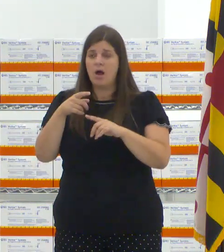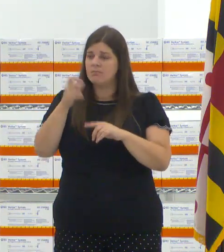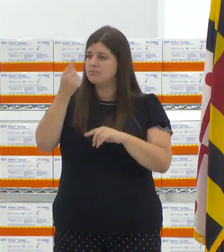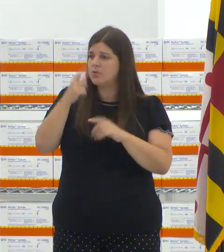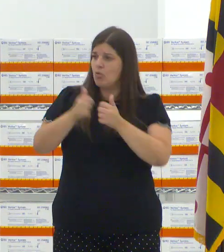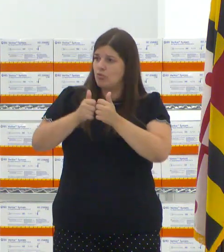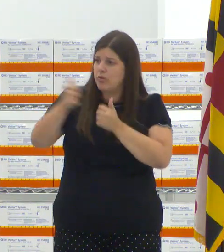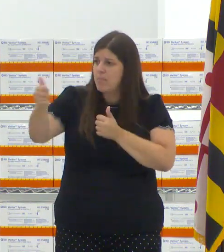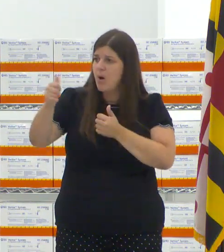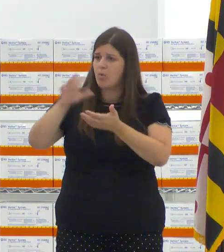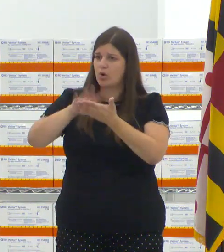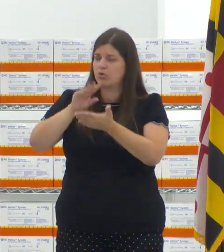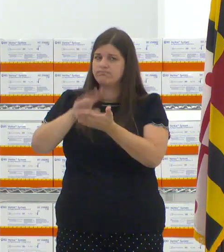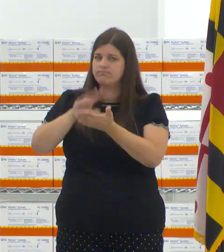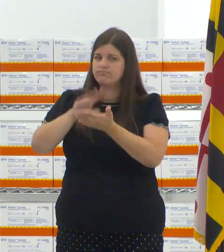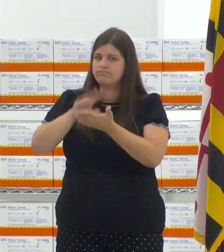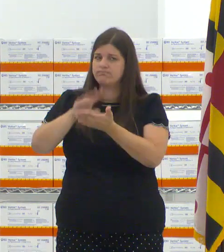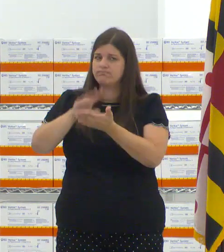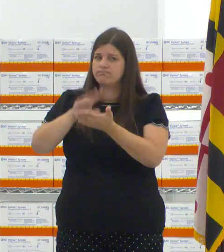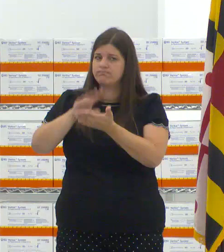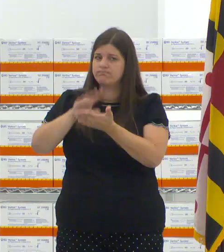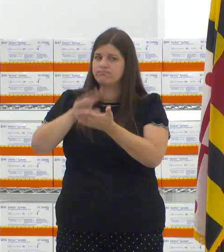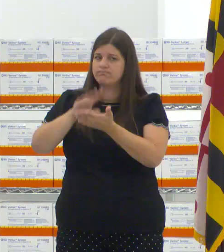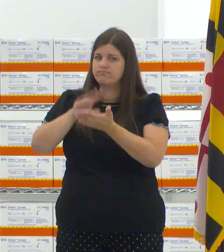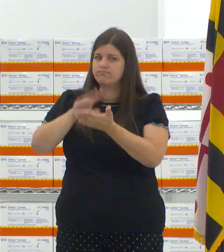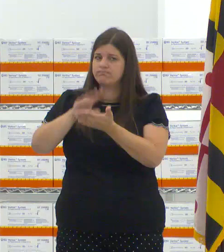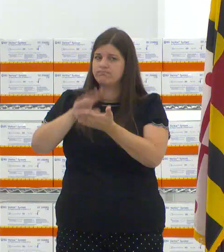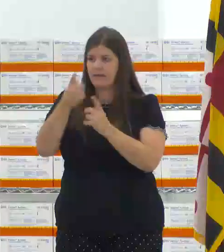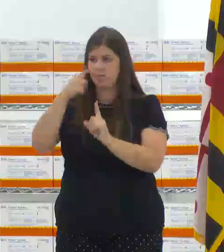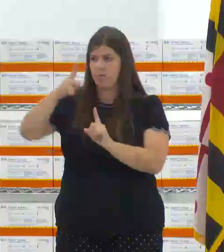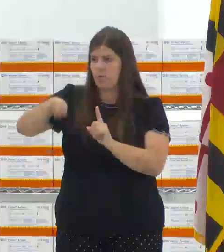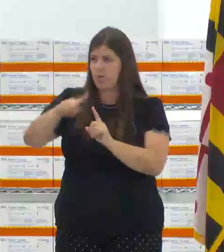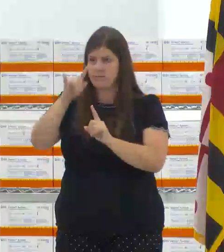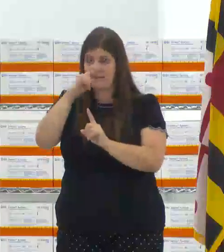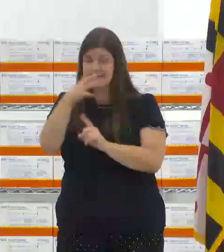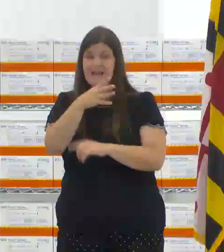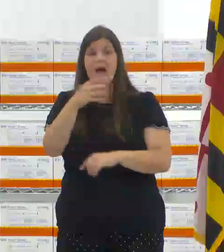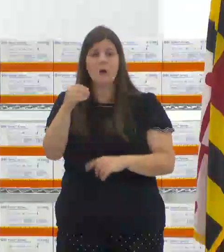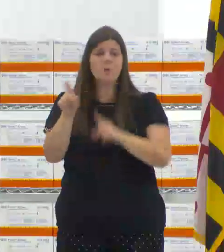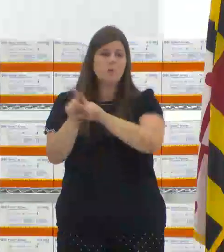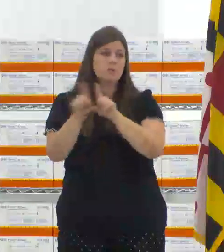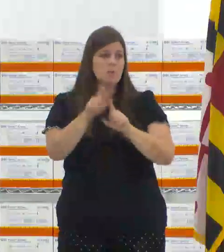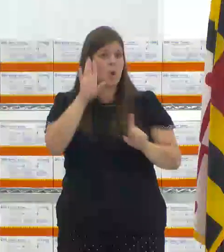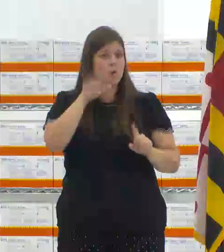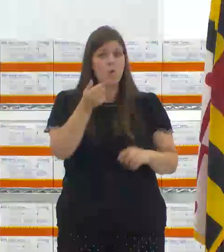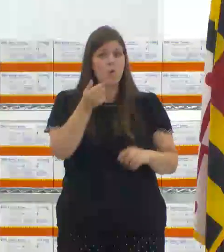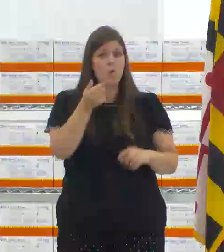Eight counties are not bringing any kids back for the rest of the year. But that is their decision to make. We're just providing all the best advice we can.